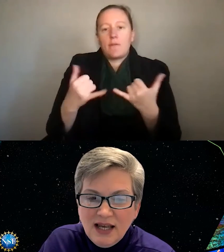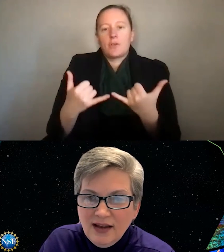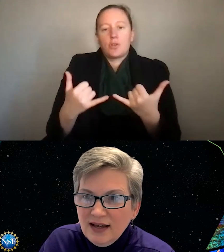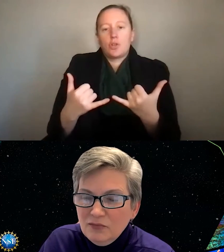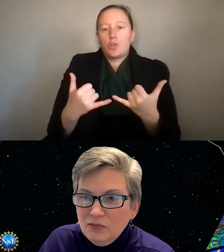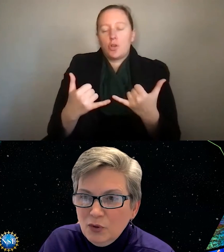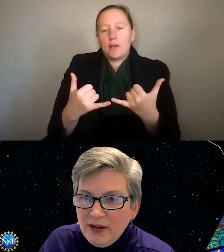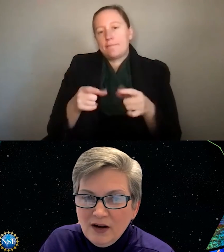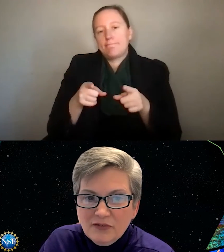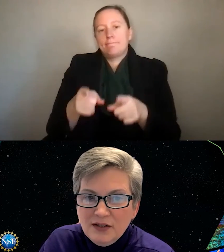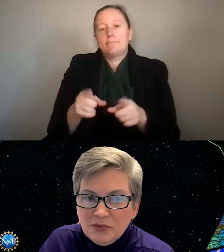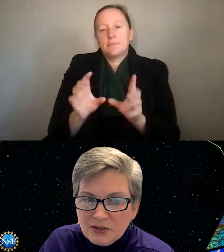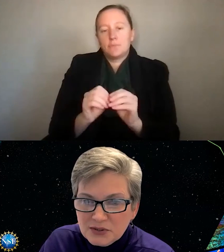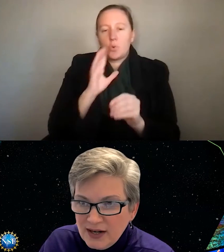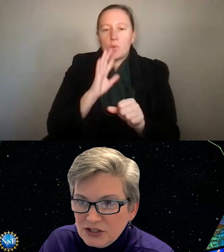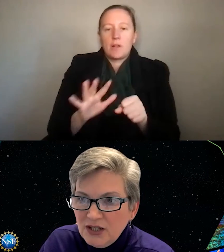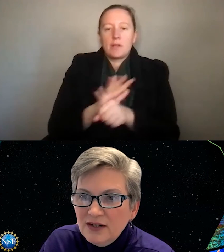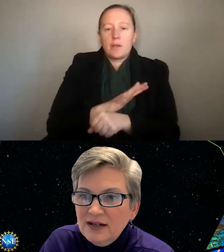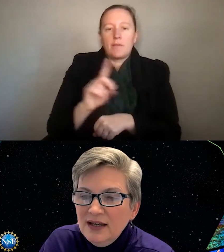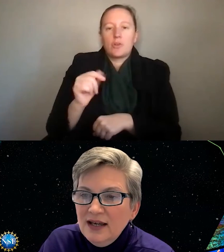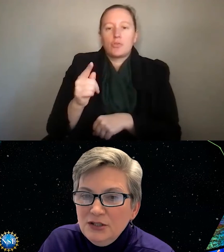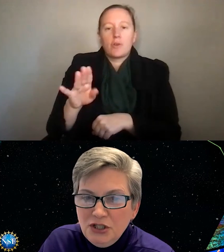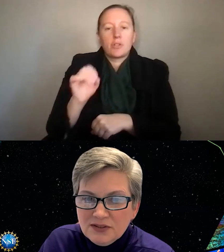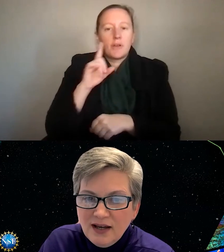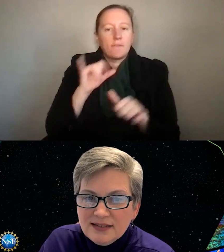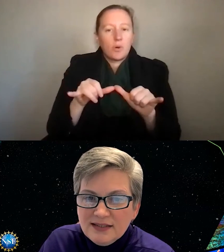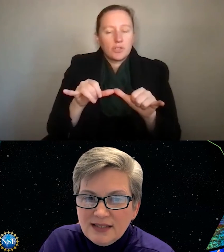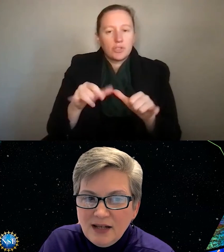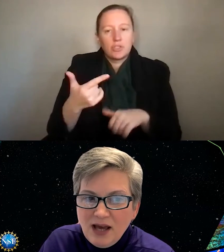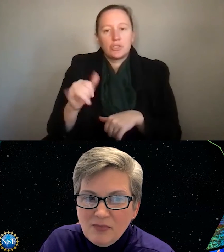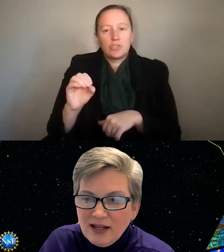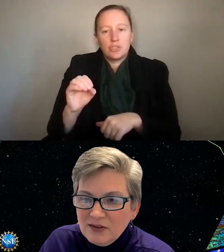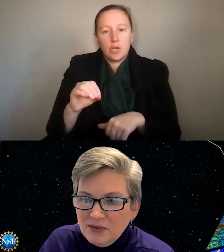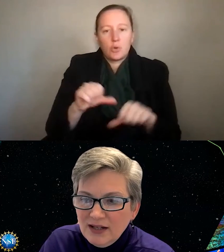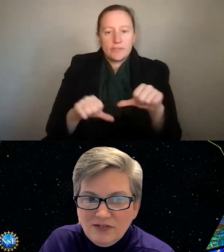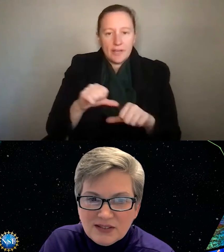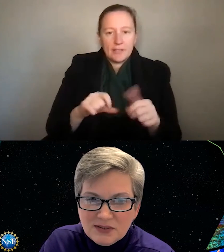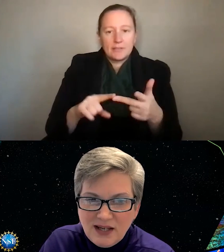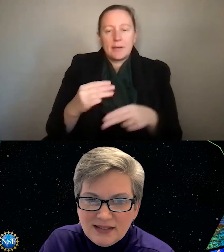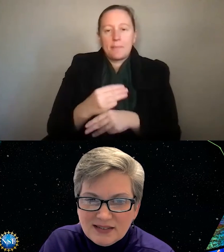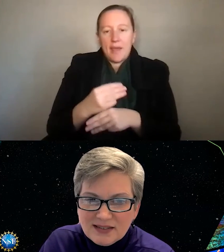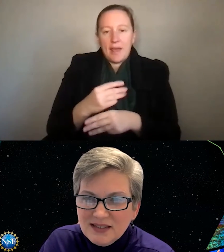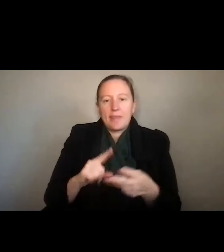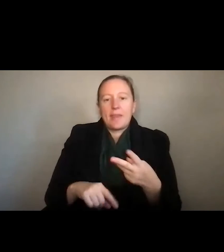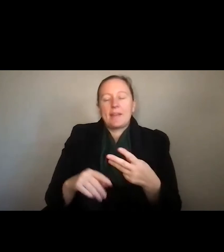that will be covering the directors for Engineering, Geosciences, and Mathematical and Physical sciences.